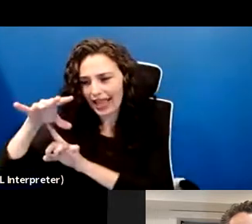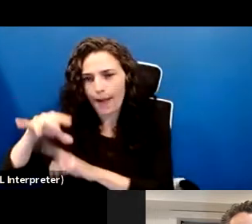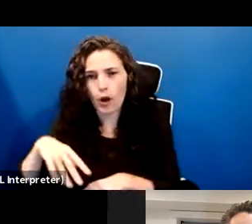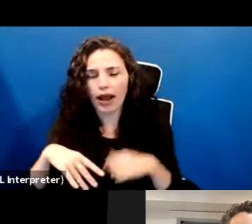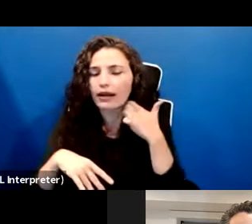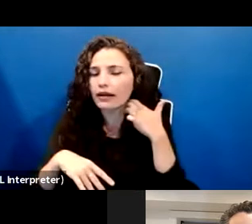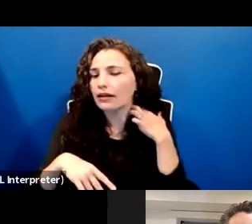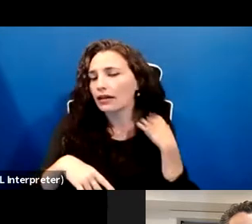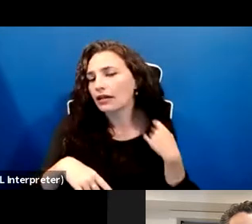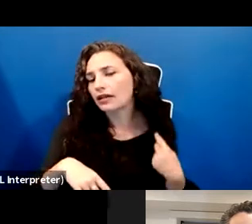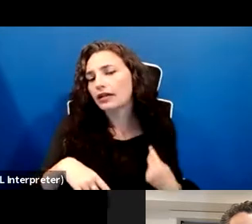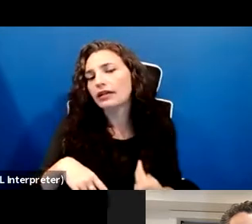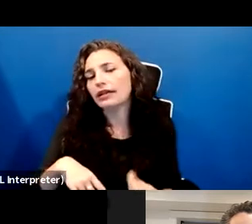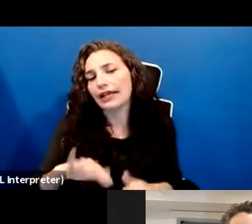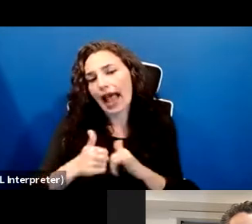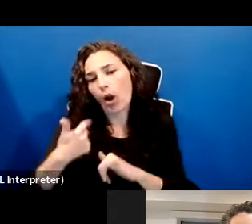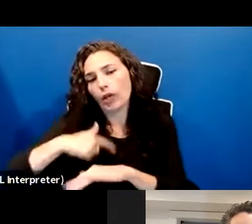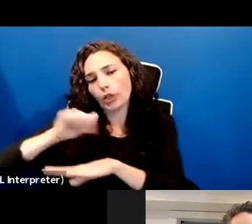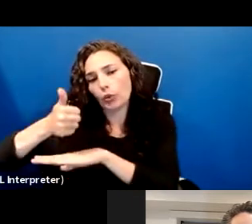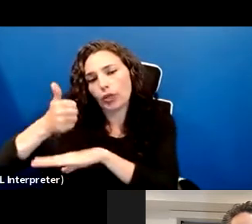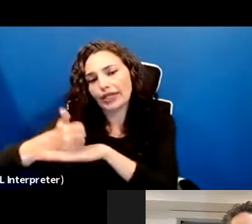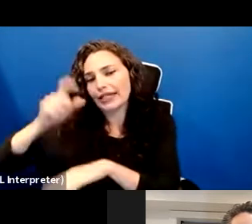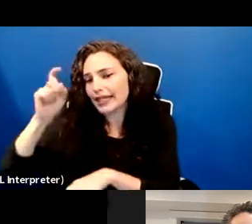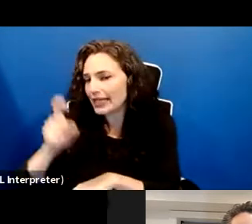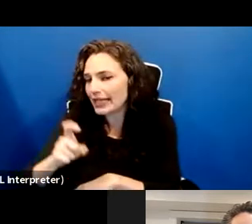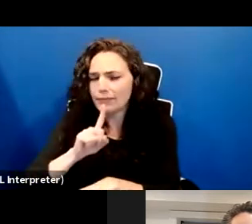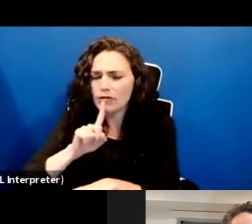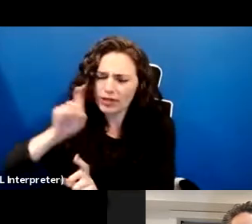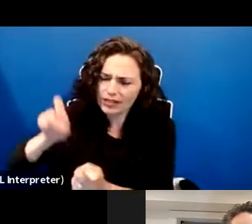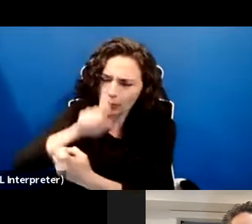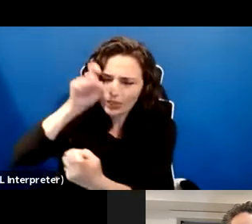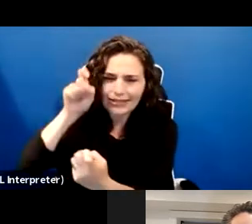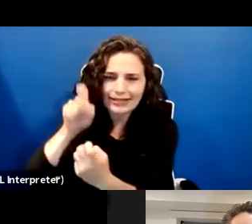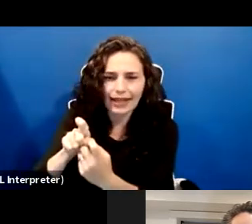the way that we rigged it had to be very precise, so we can be in tight spaces.